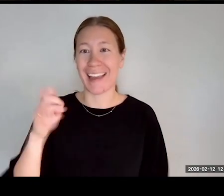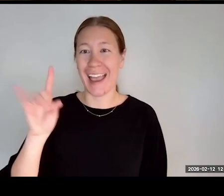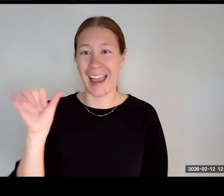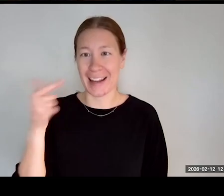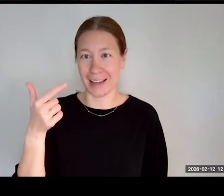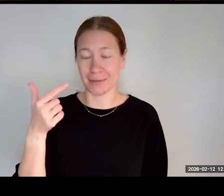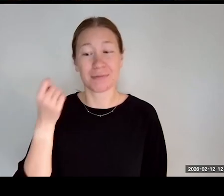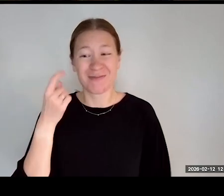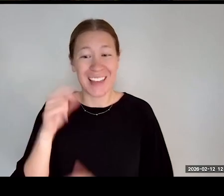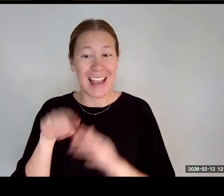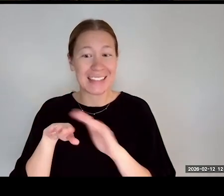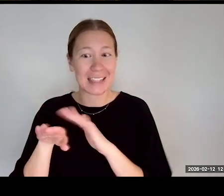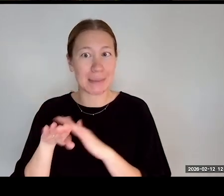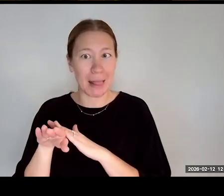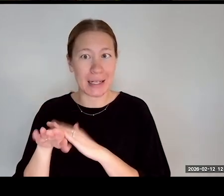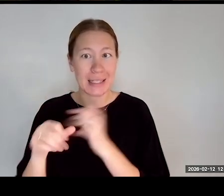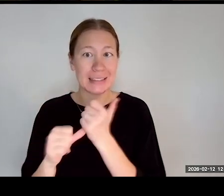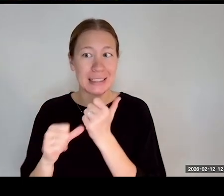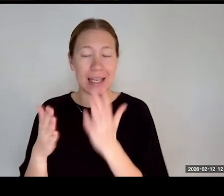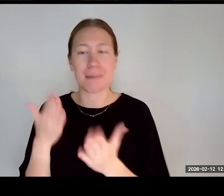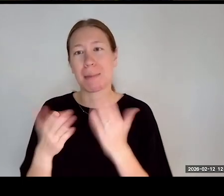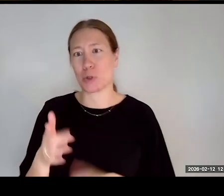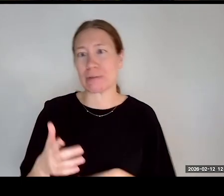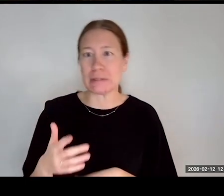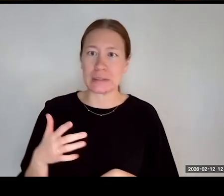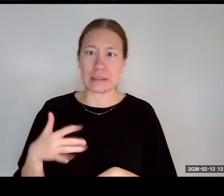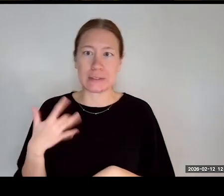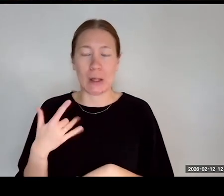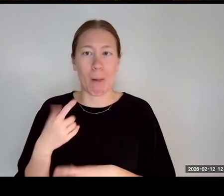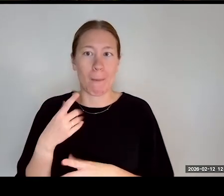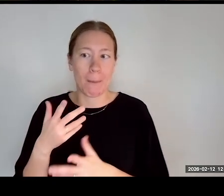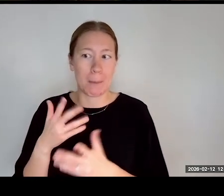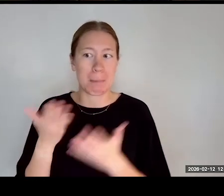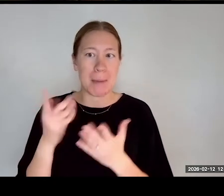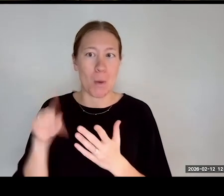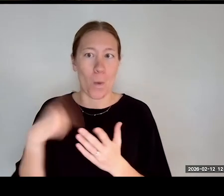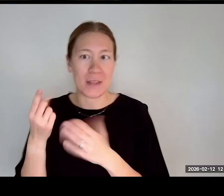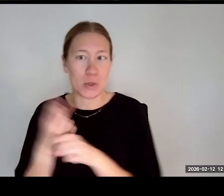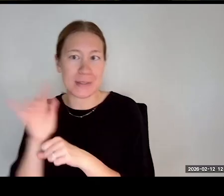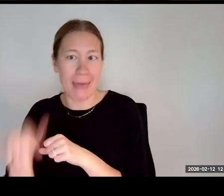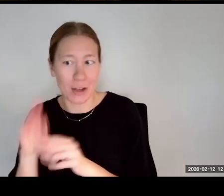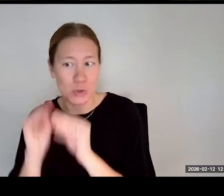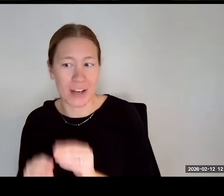you might be tempted to just use this to fix up the document, but I'm gonna show you something. Under drop document structure right now,